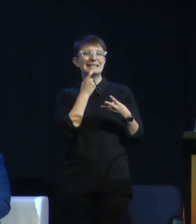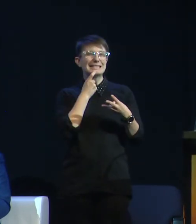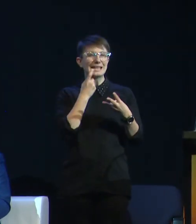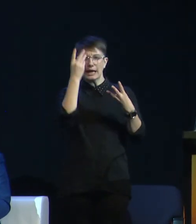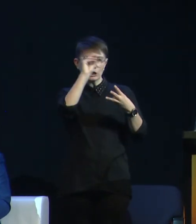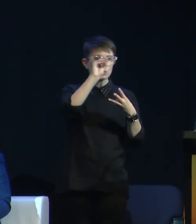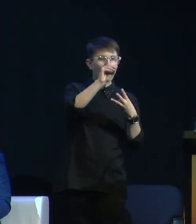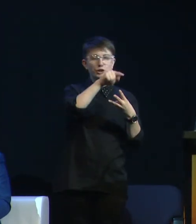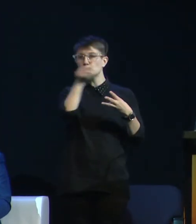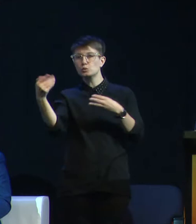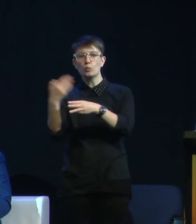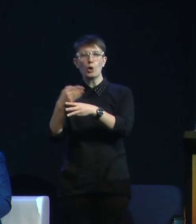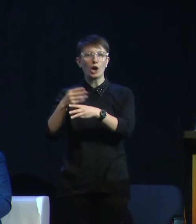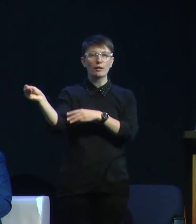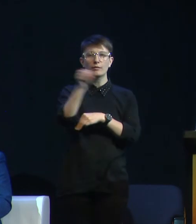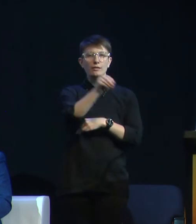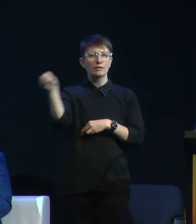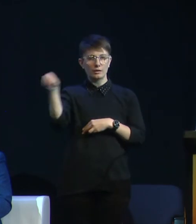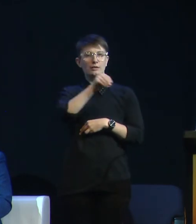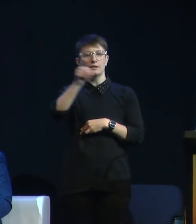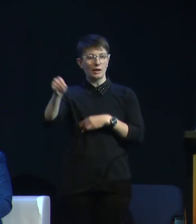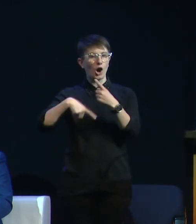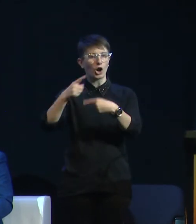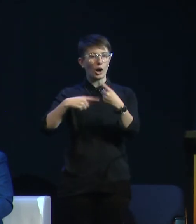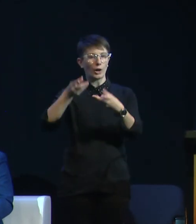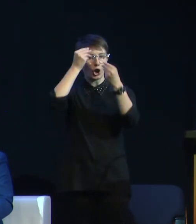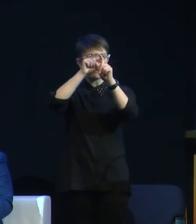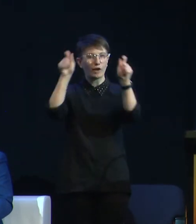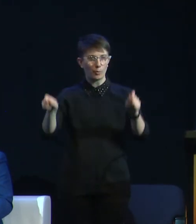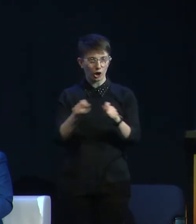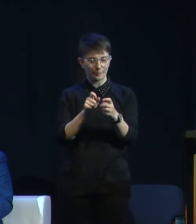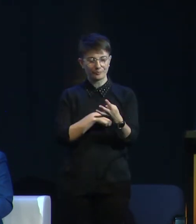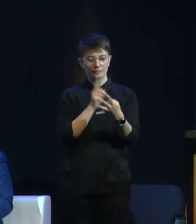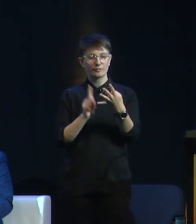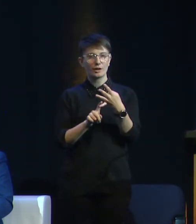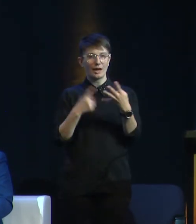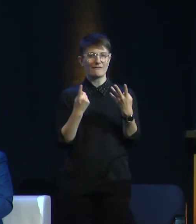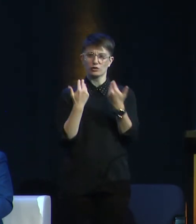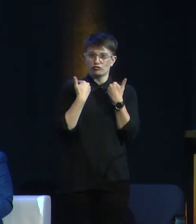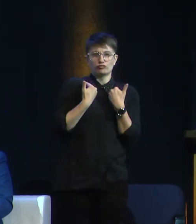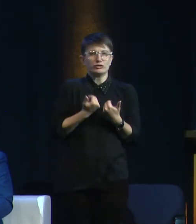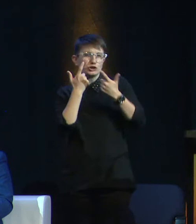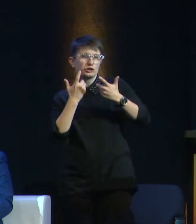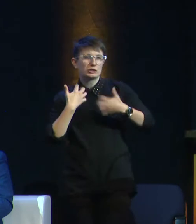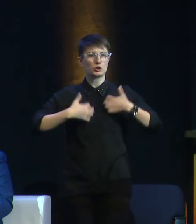in an ongoing learning framework, having a rich innovation system, and continuing to